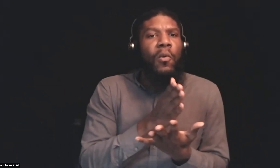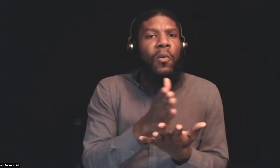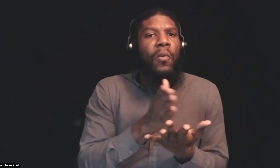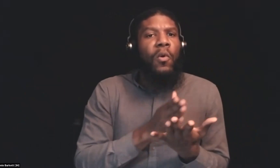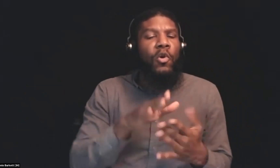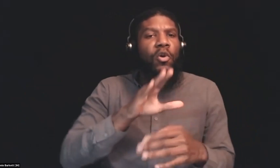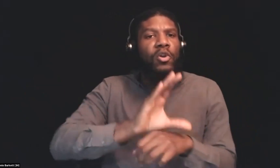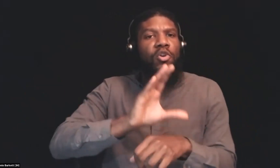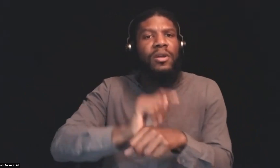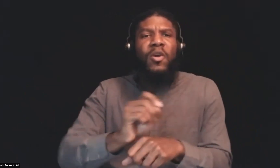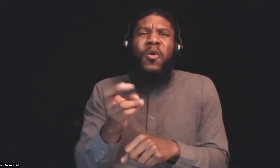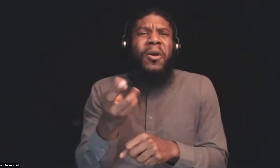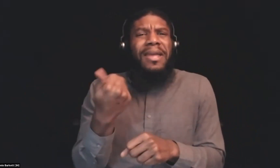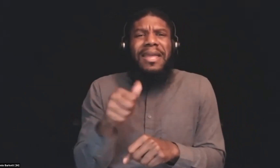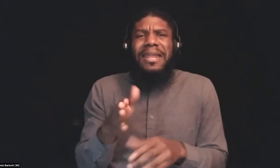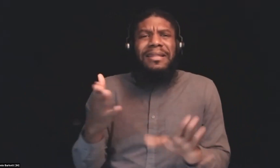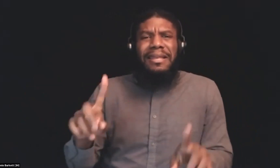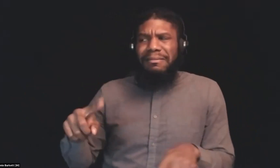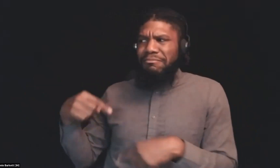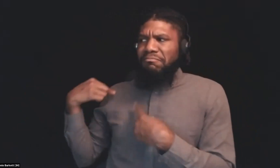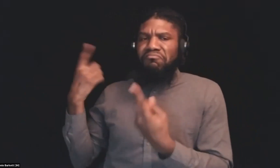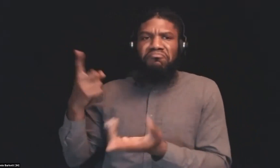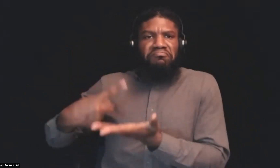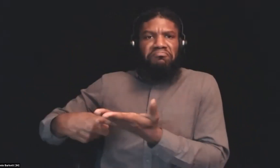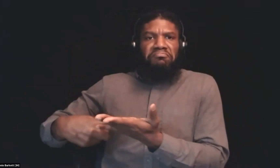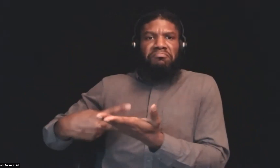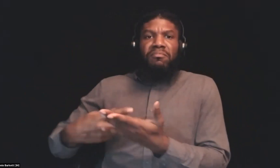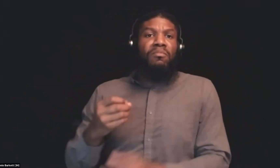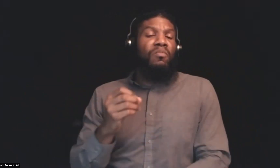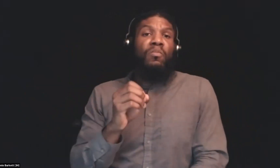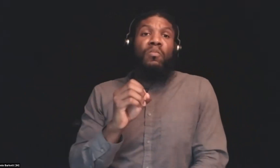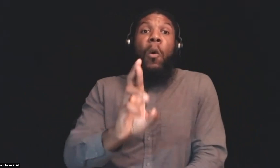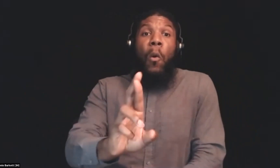any of the things that we've kind of talked about, otherwise we can also talk a little bit more about